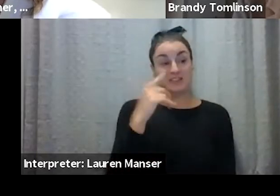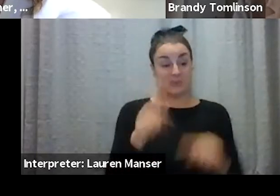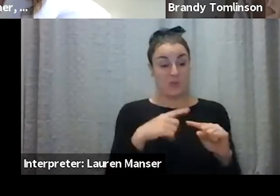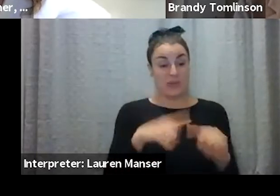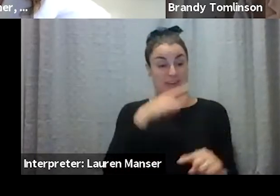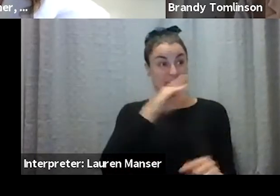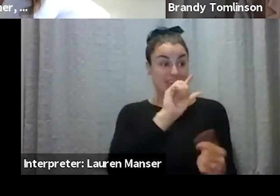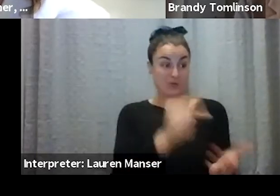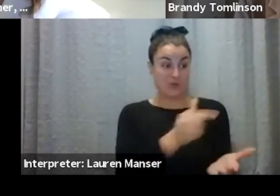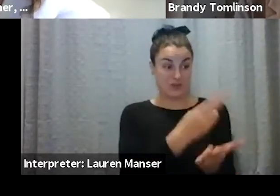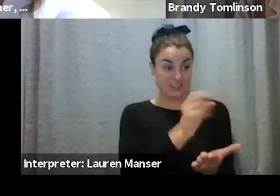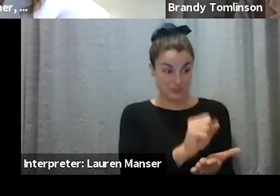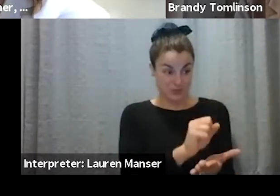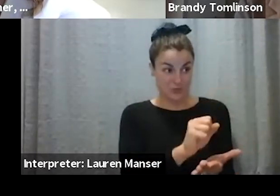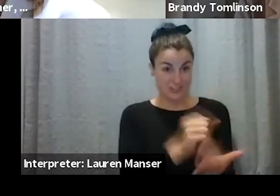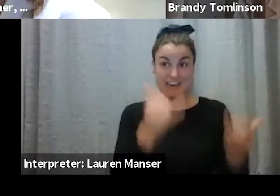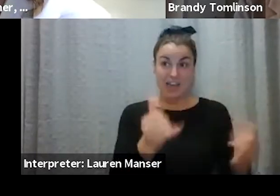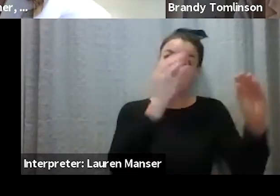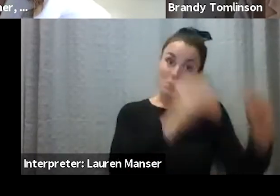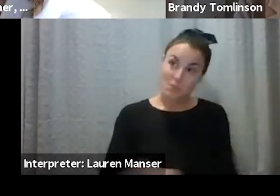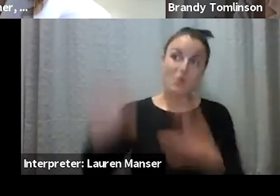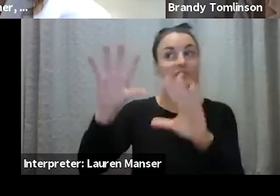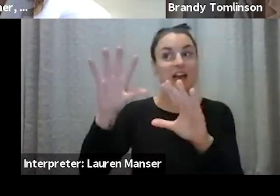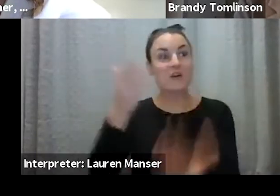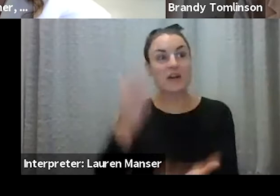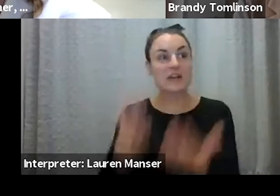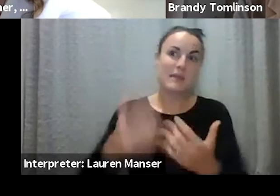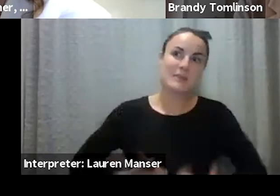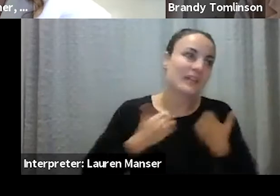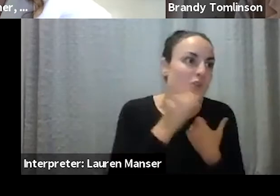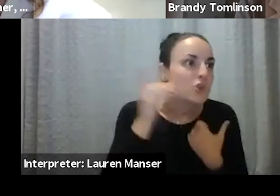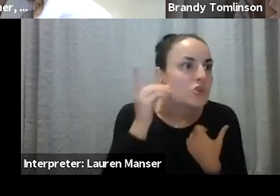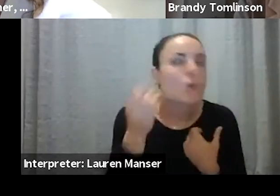and under a college's care really, long-term for the first time.